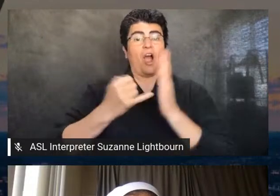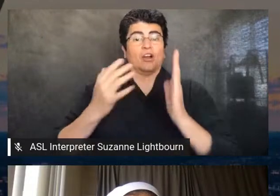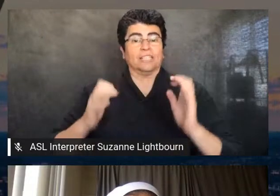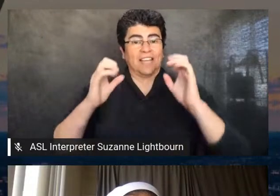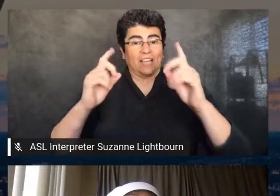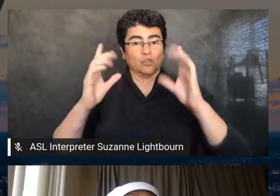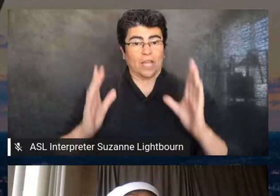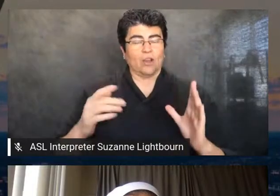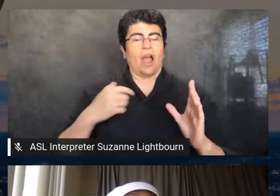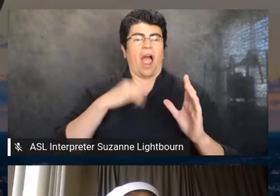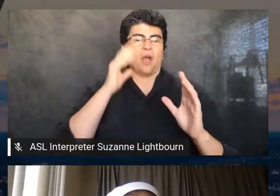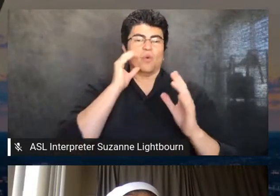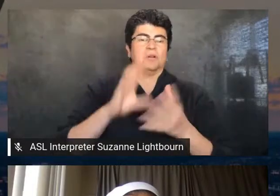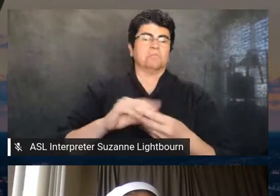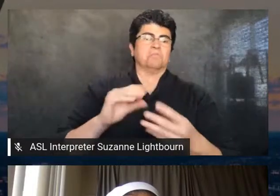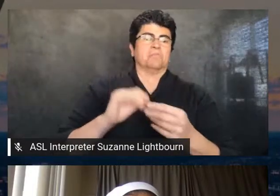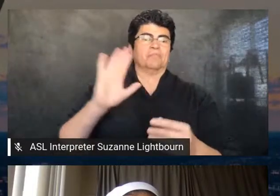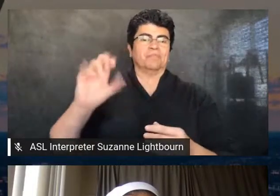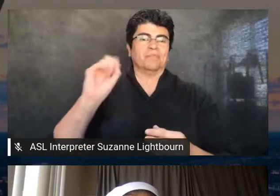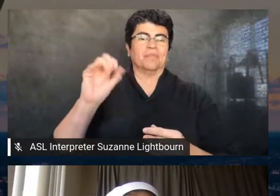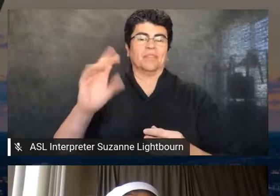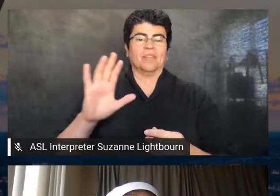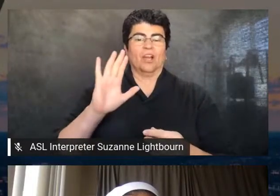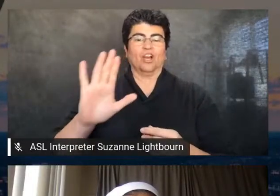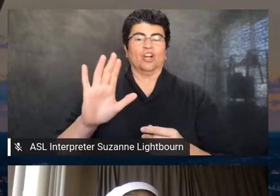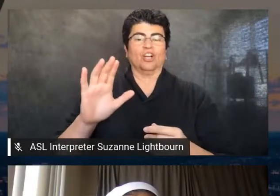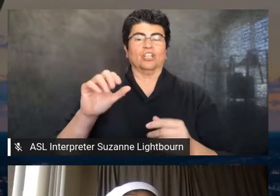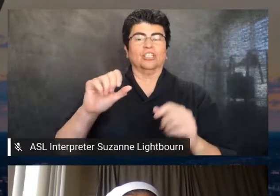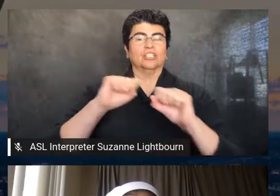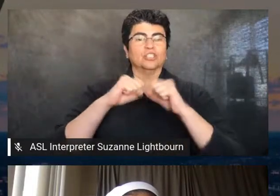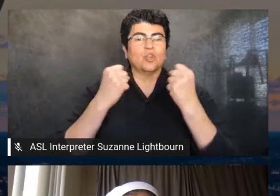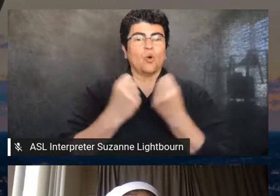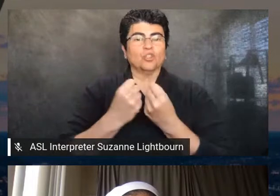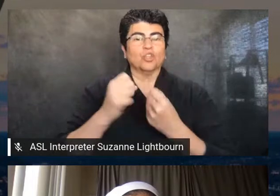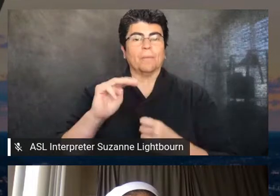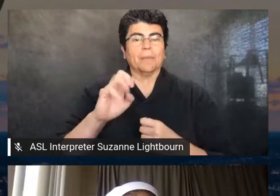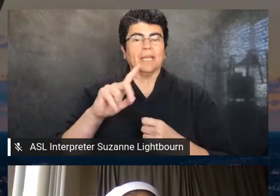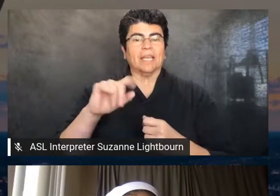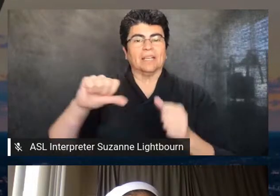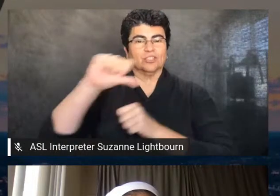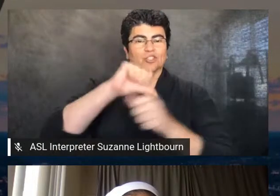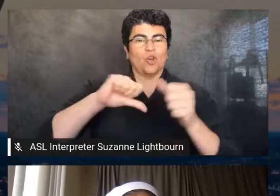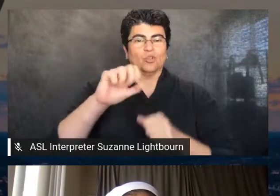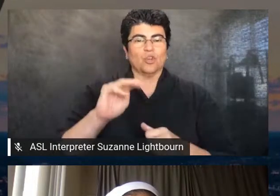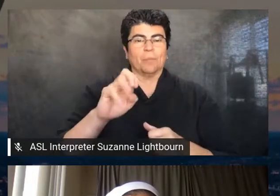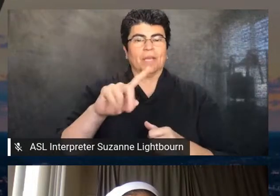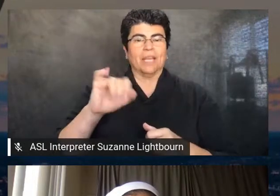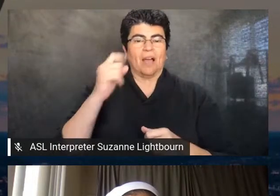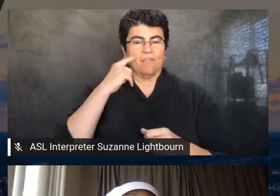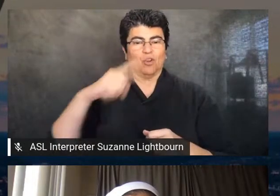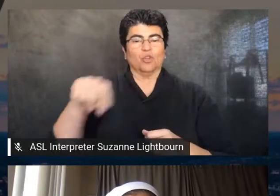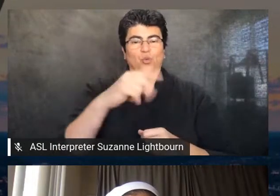I will put in some of Diana's social media links, there, for you all to see her.